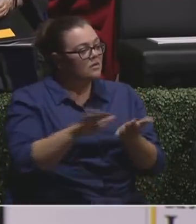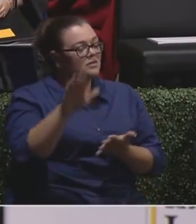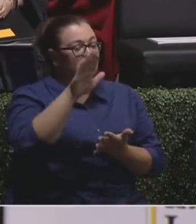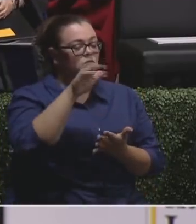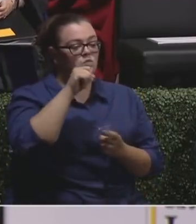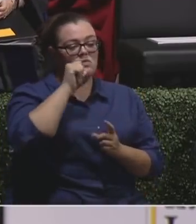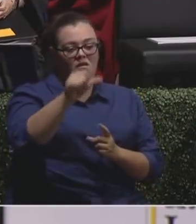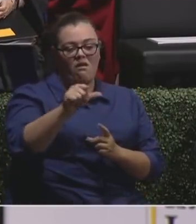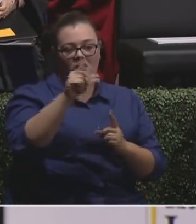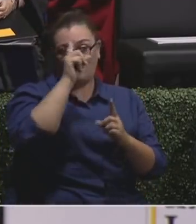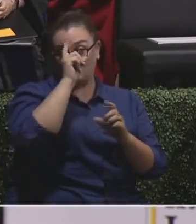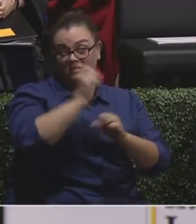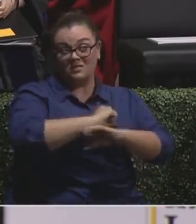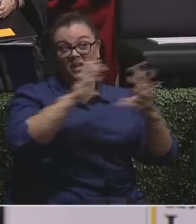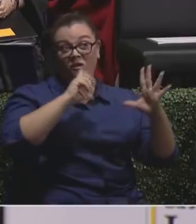THEY VALUED EDUCATION IN A